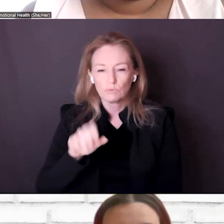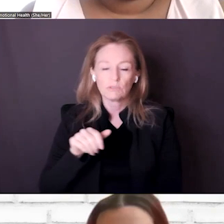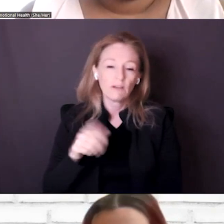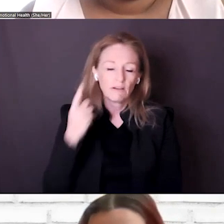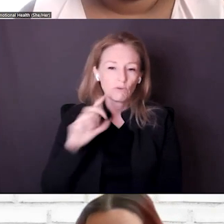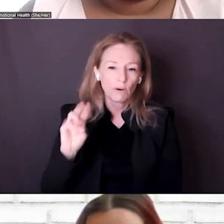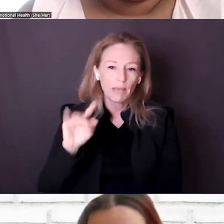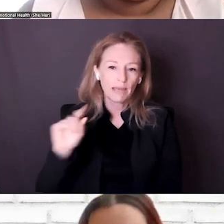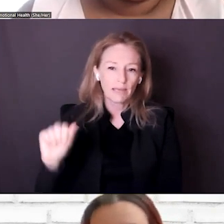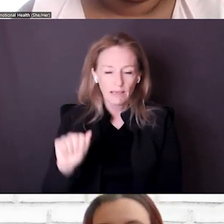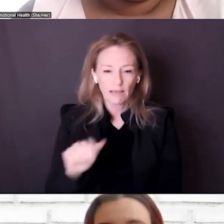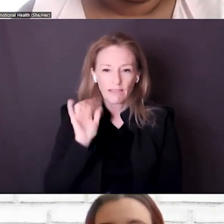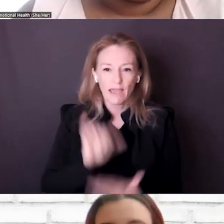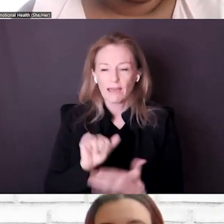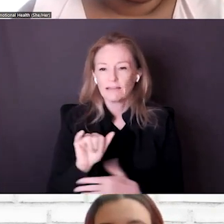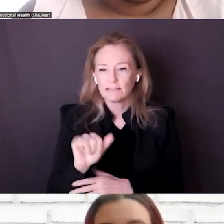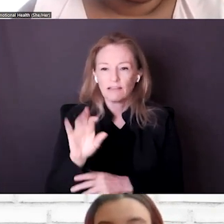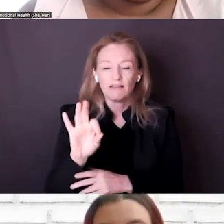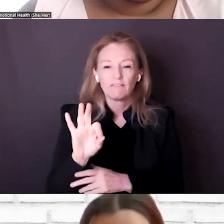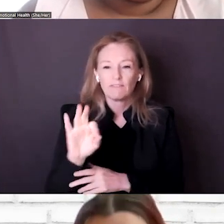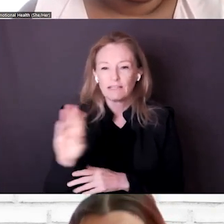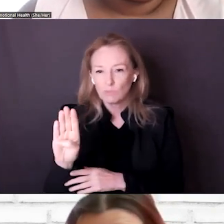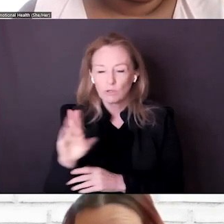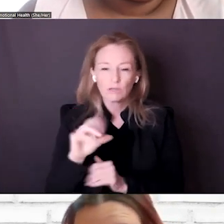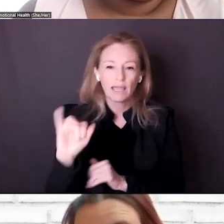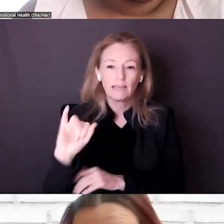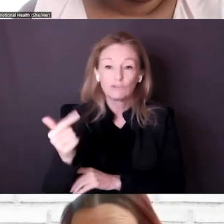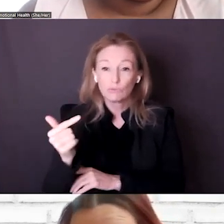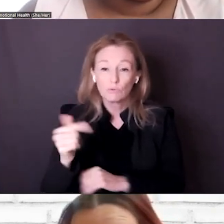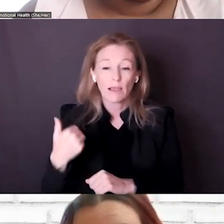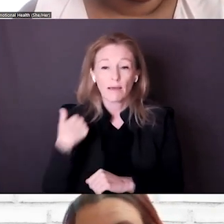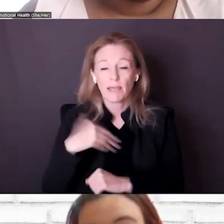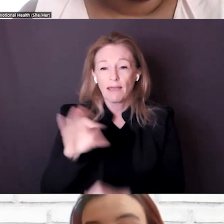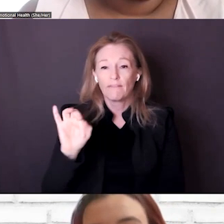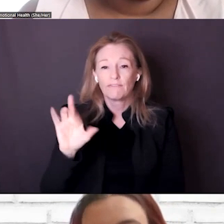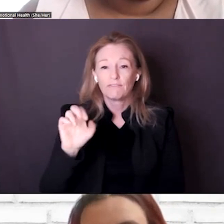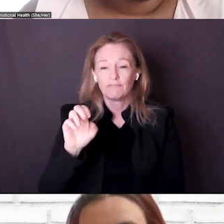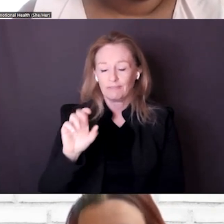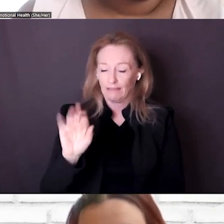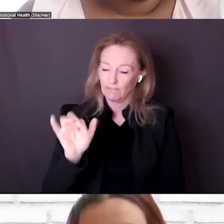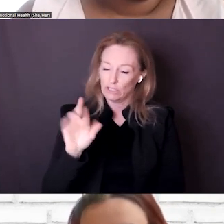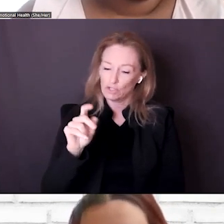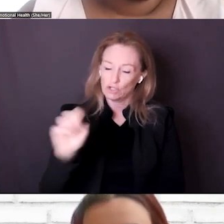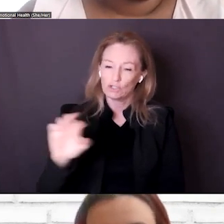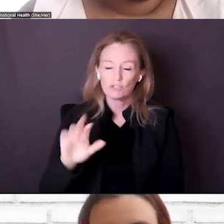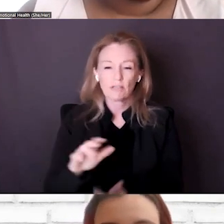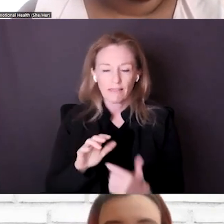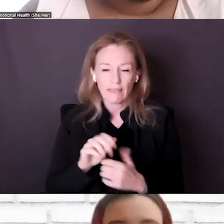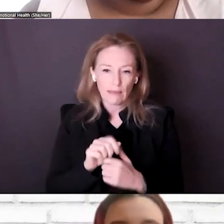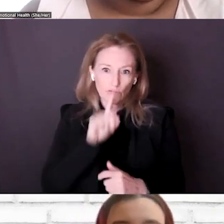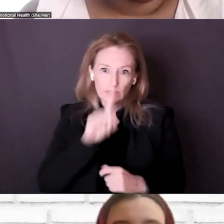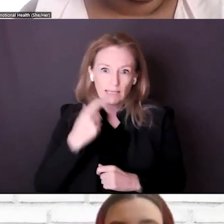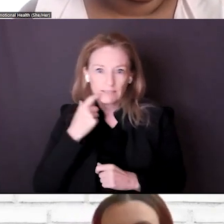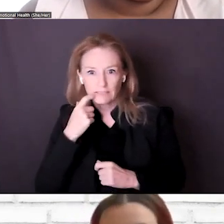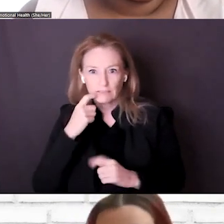THAT FEATURED THAT ARE ADDICTIVE AND TARGETING KIDS.